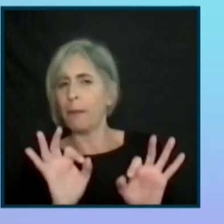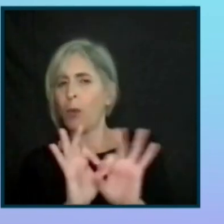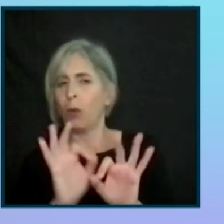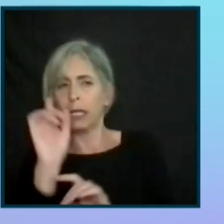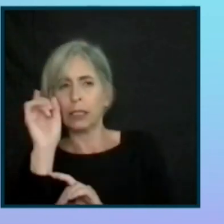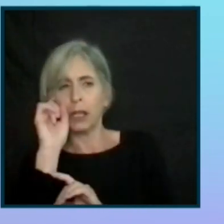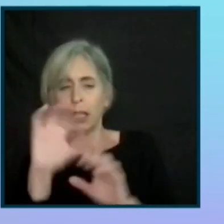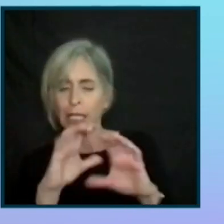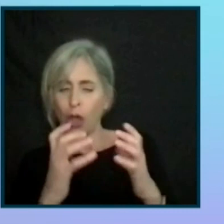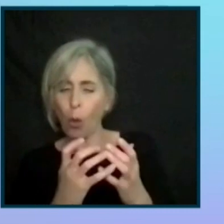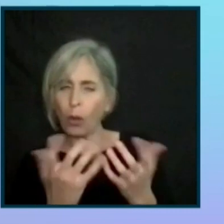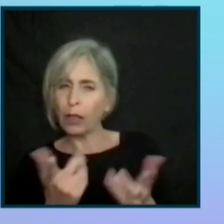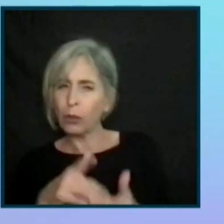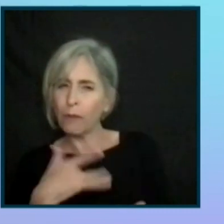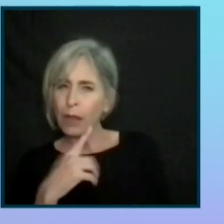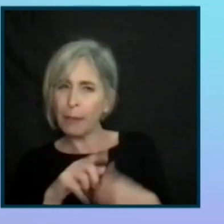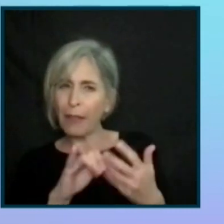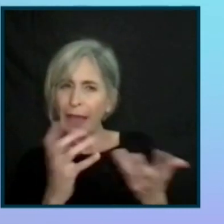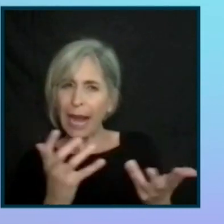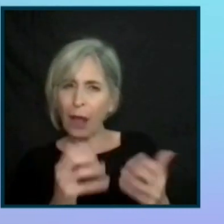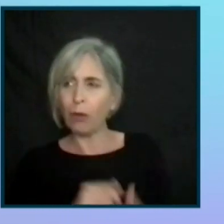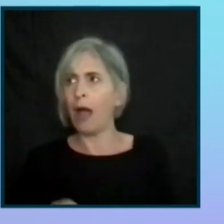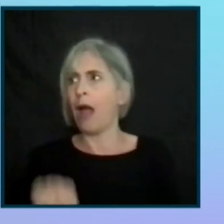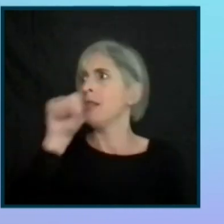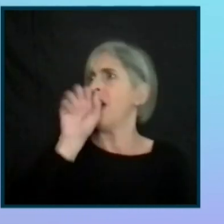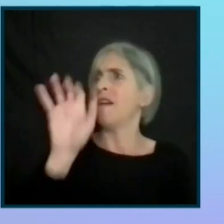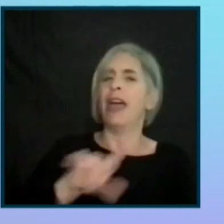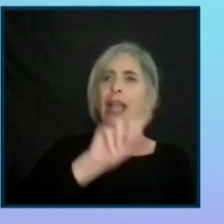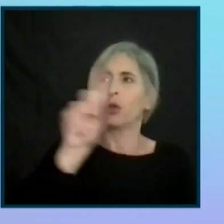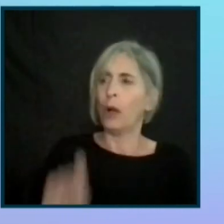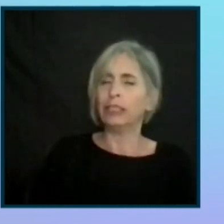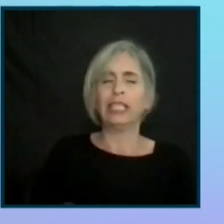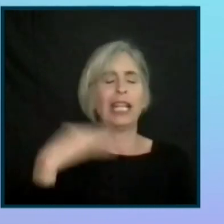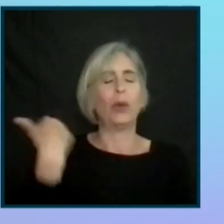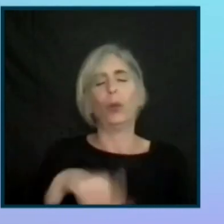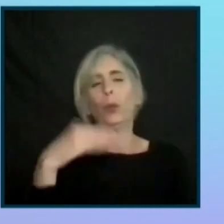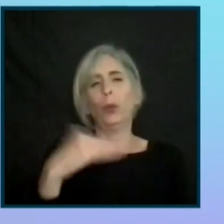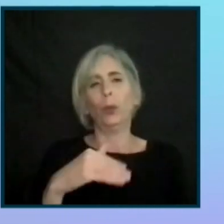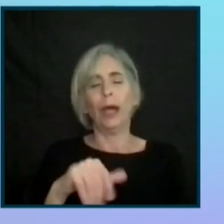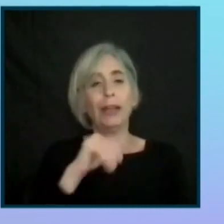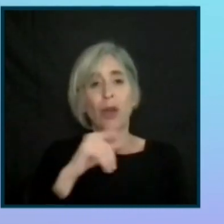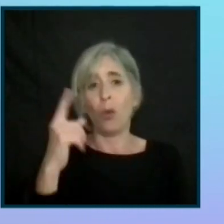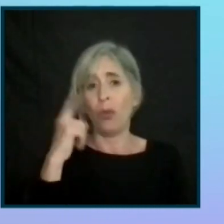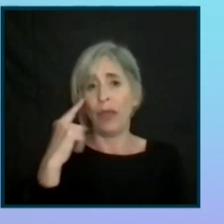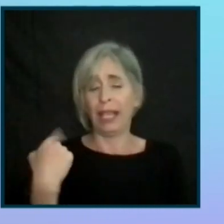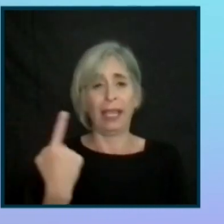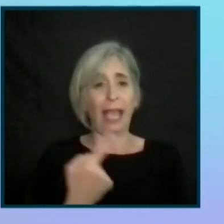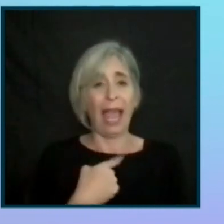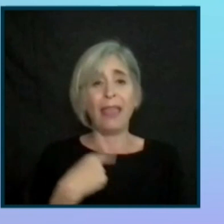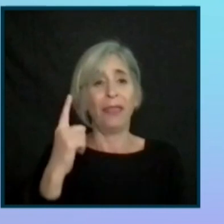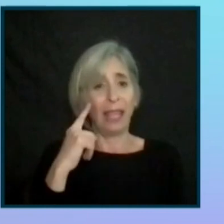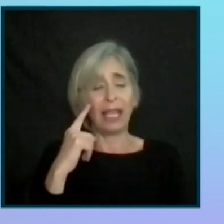How do you feel about that? I love that question so much because I don't think we should. I think it's politicized,